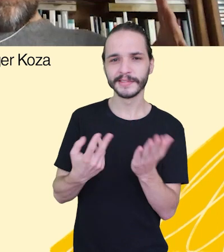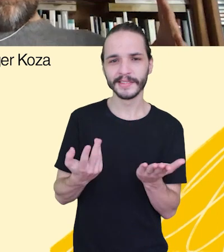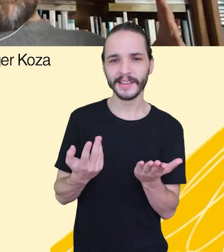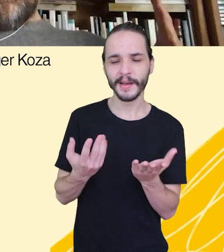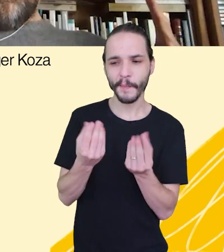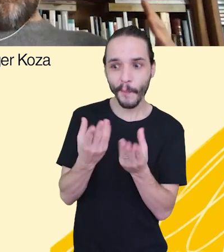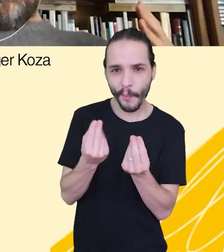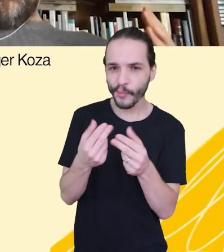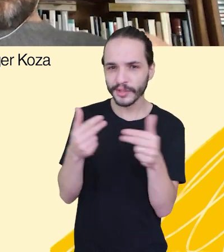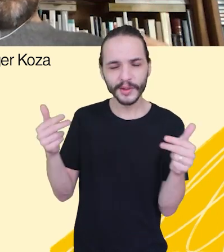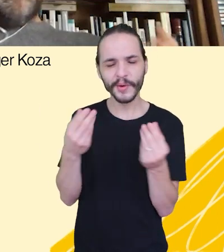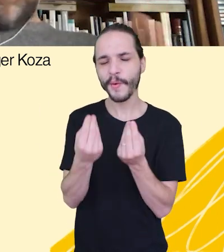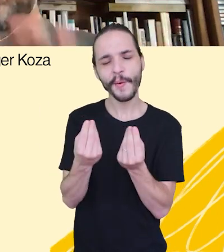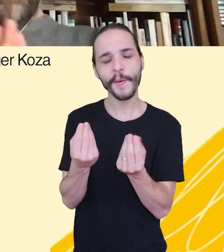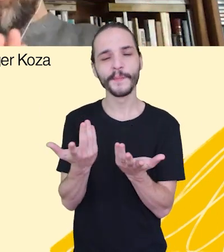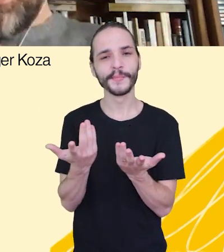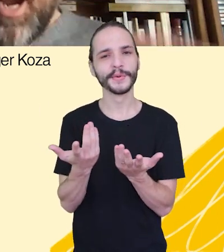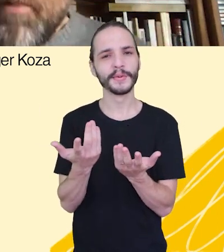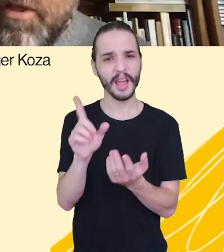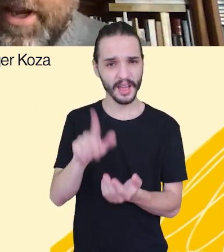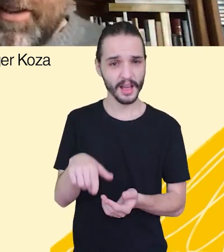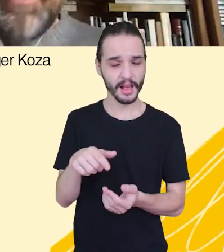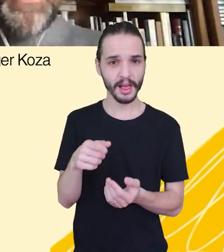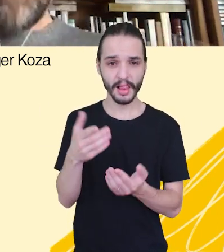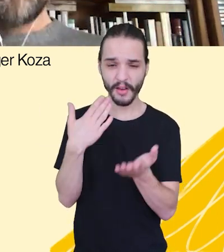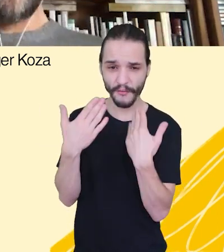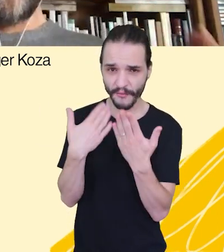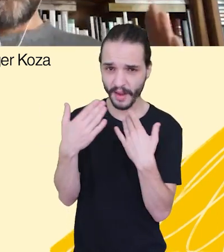You mean what they talk about? Or you mean what we see in the scene or... Everything. Everything.